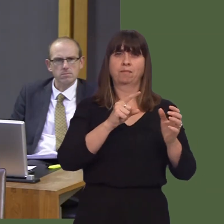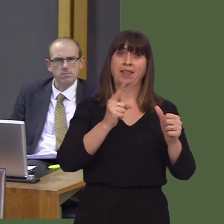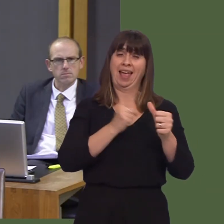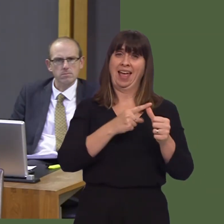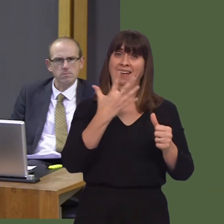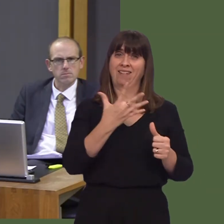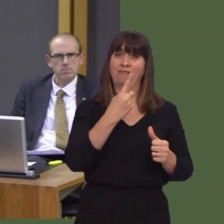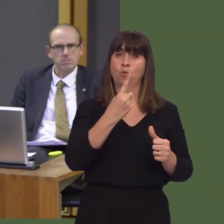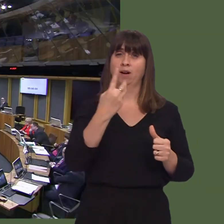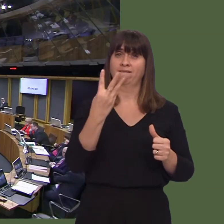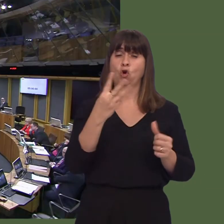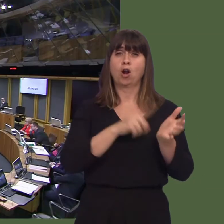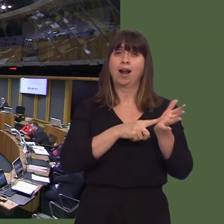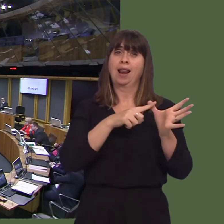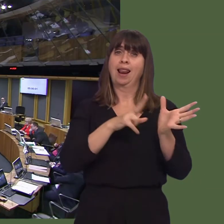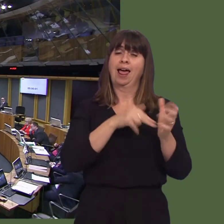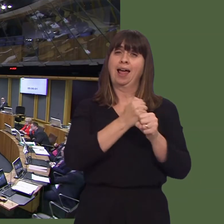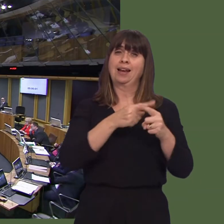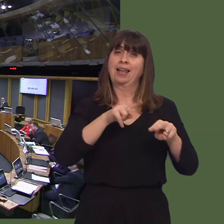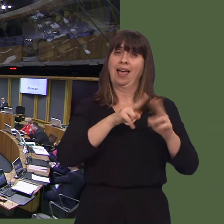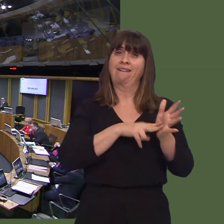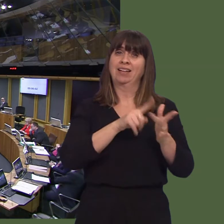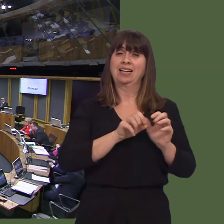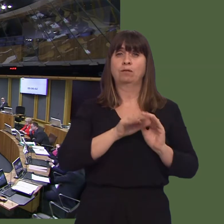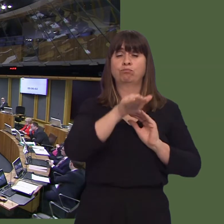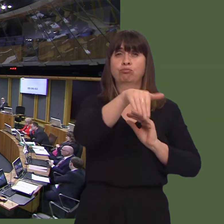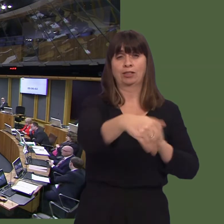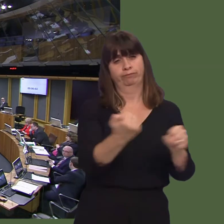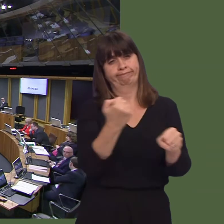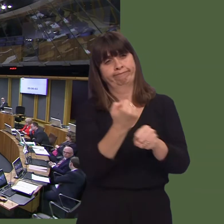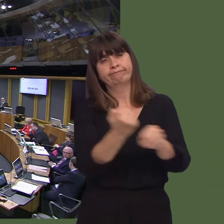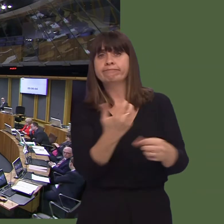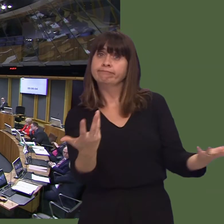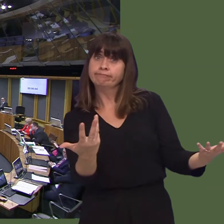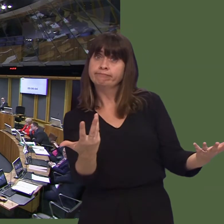OAQ52832 Julie James AM: Yes. If we are to improve connectivity between communities and incentivise people to travel